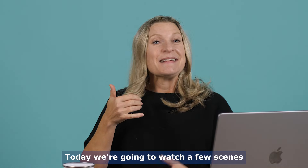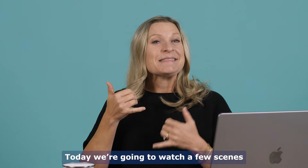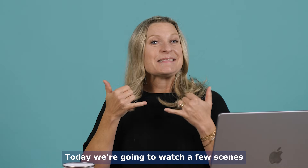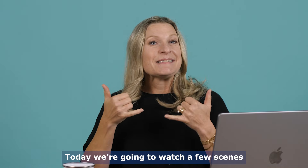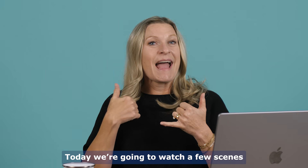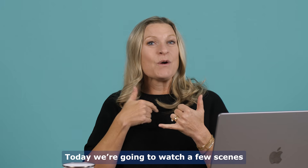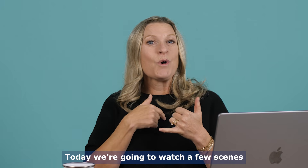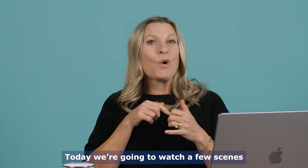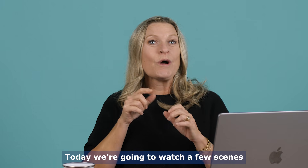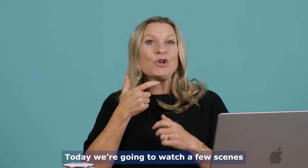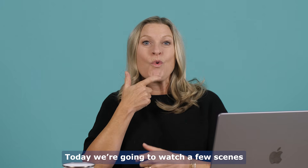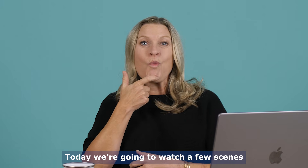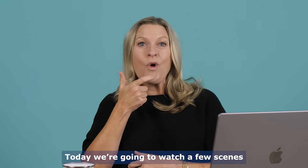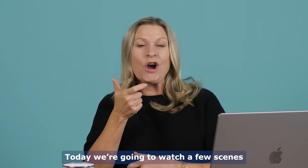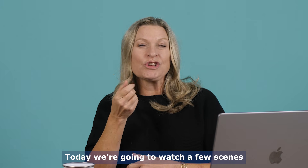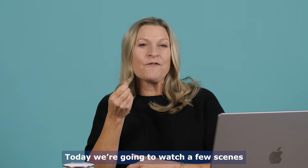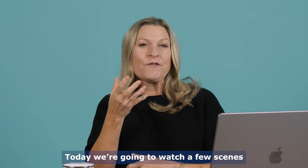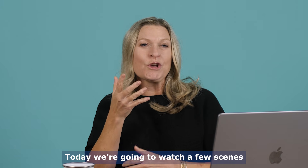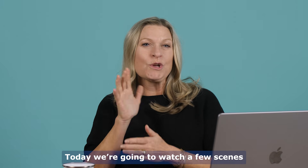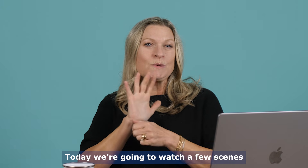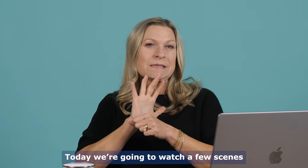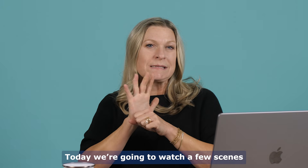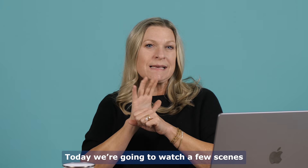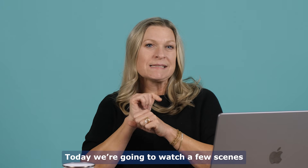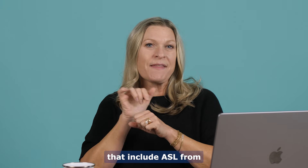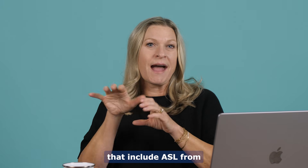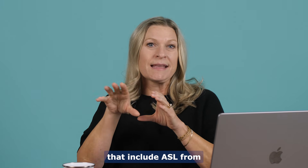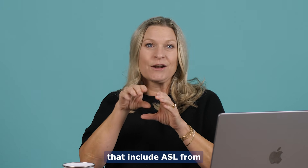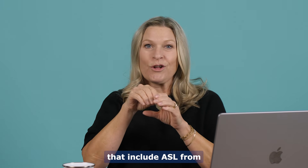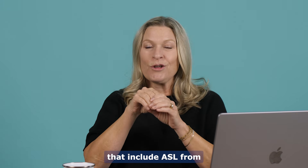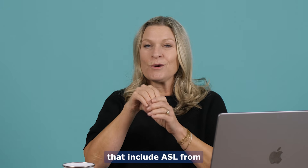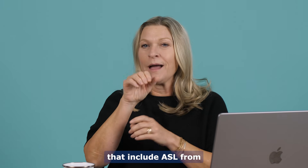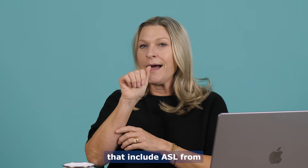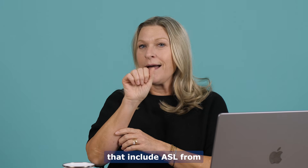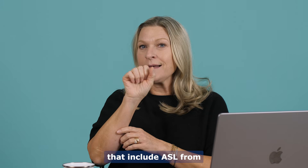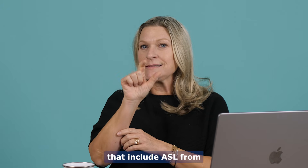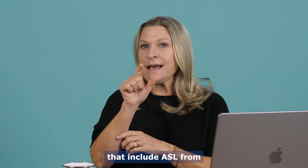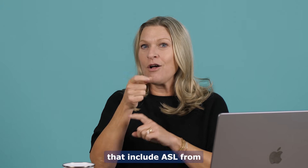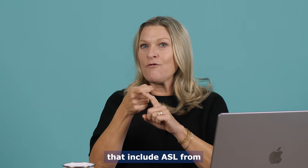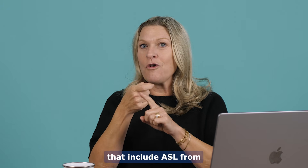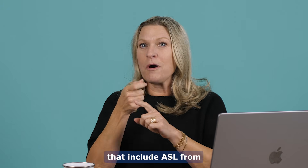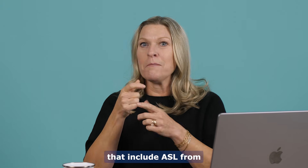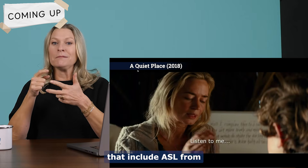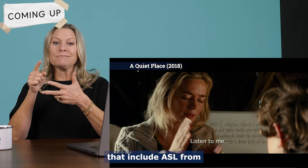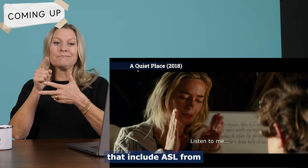Today we’re going to watch a few scenes that include ASL from